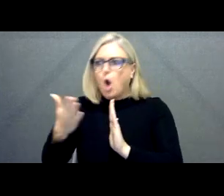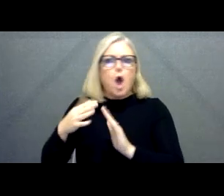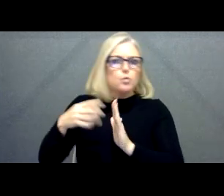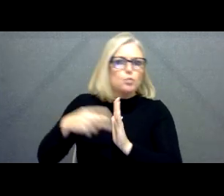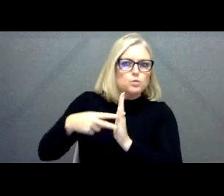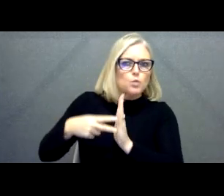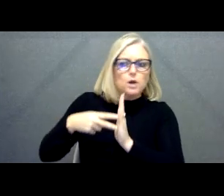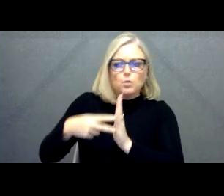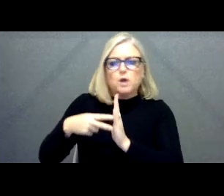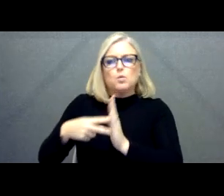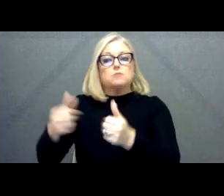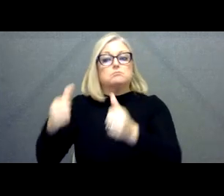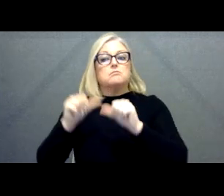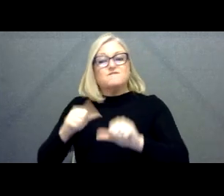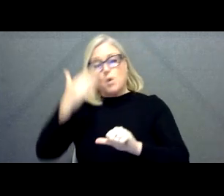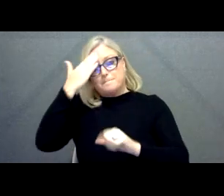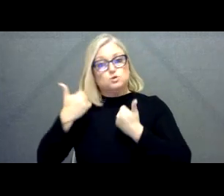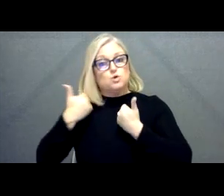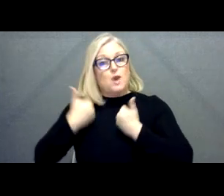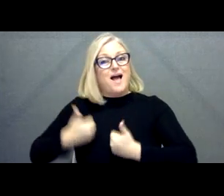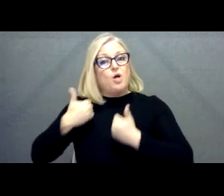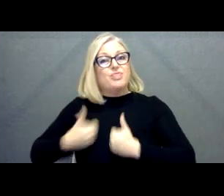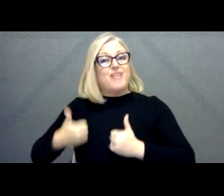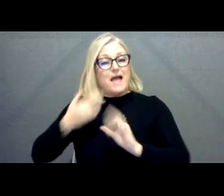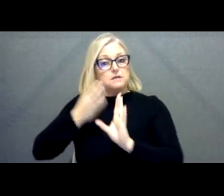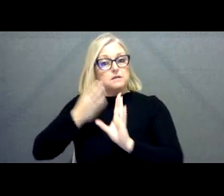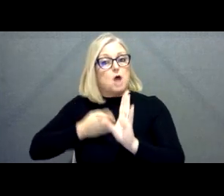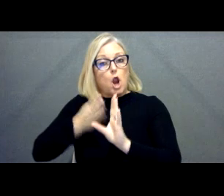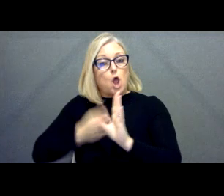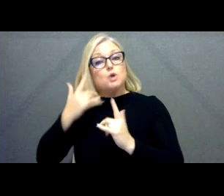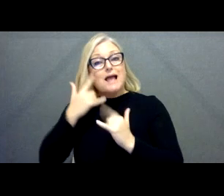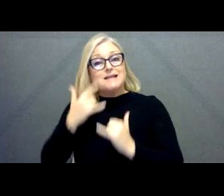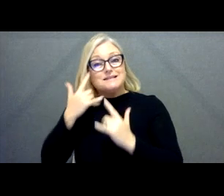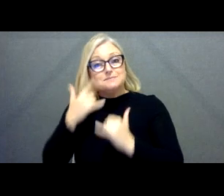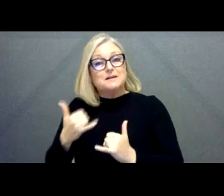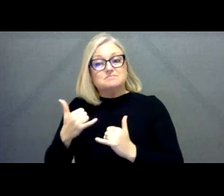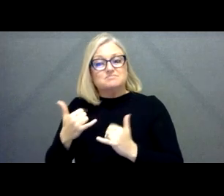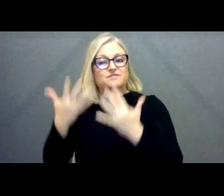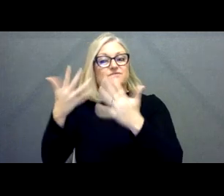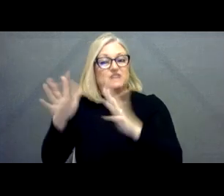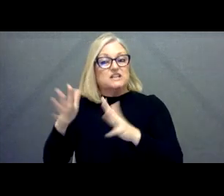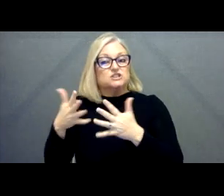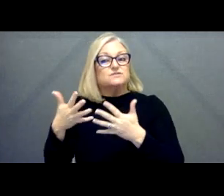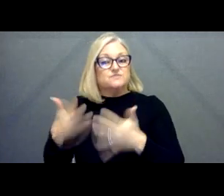health and that psychological assessment um he did come out as having a formal diagnosis with